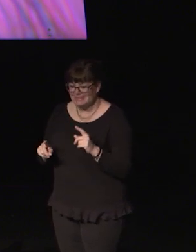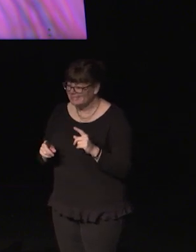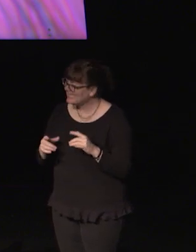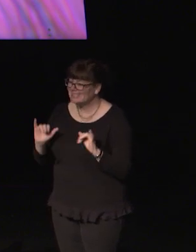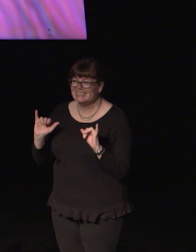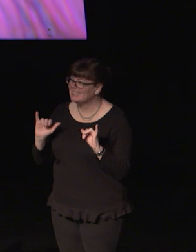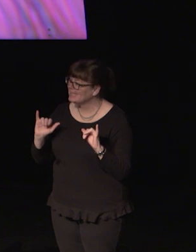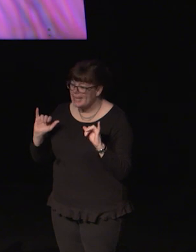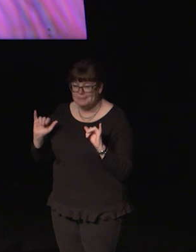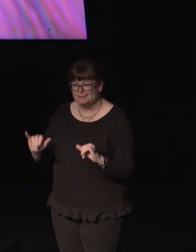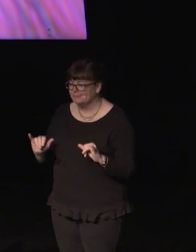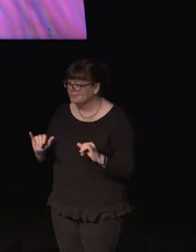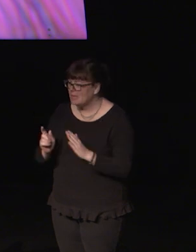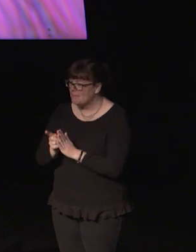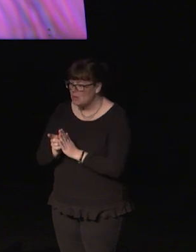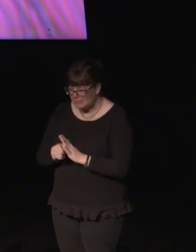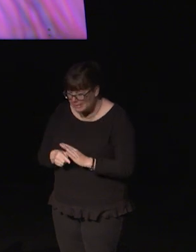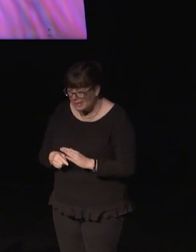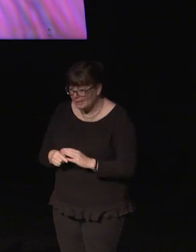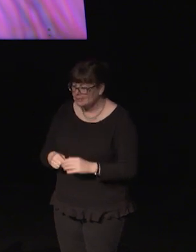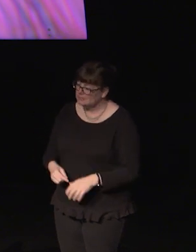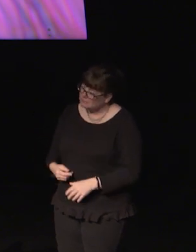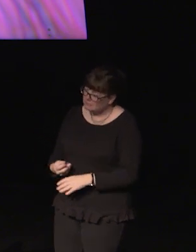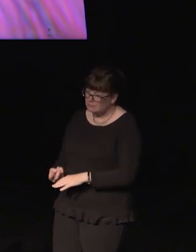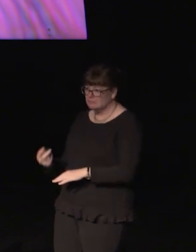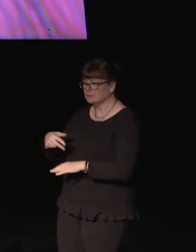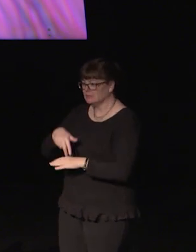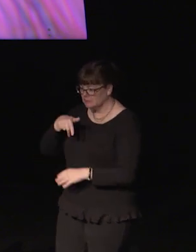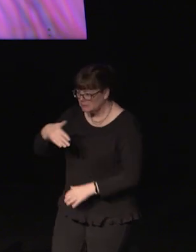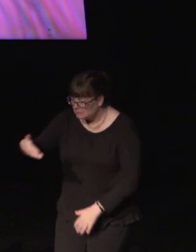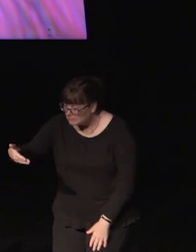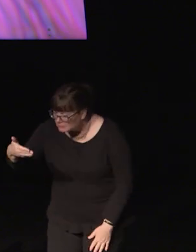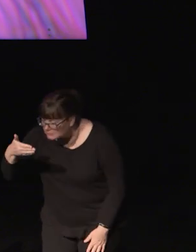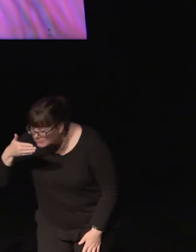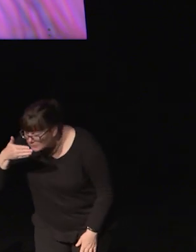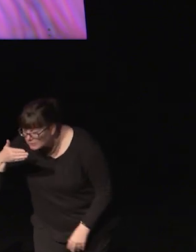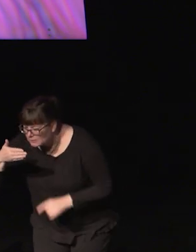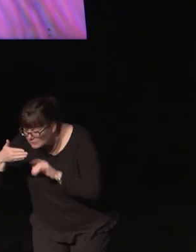There were still moments where I had to get up and get closer to the screen. And then also...